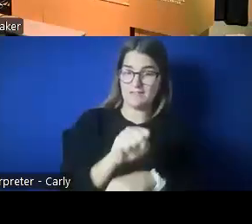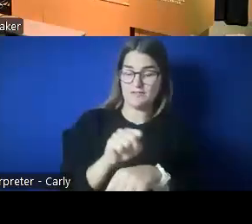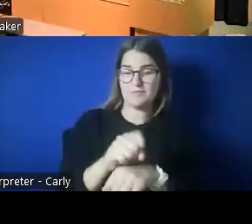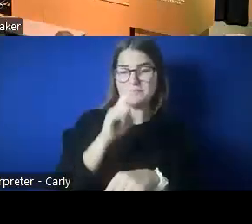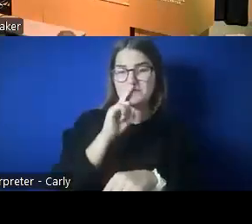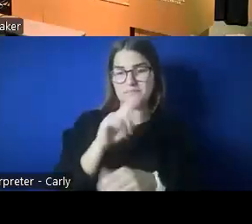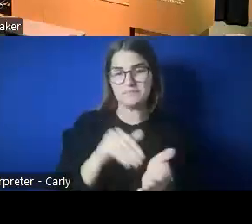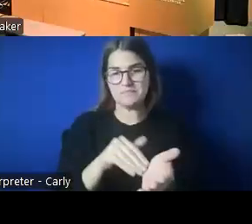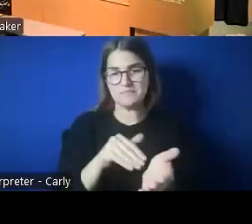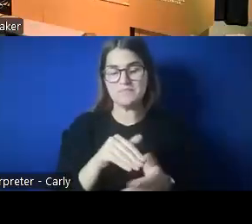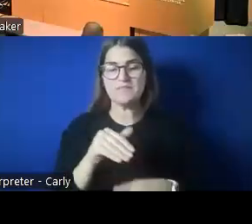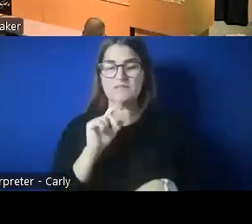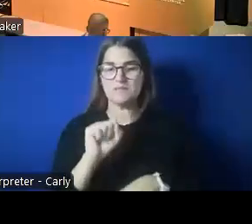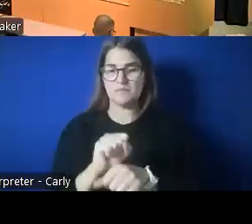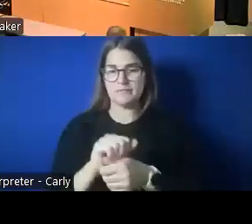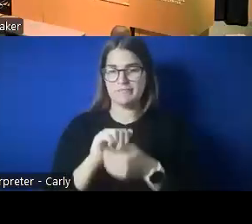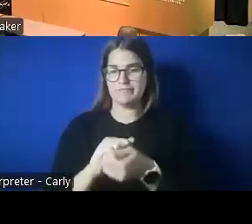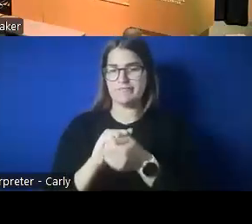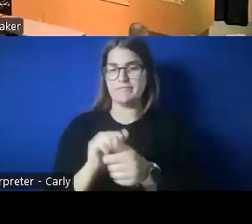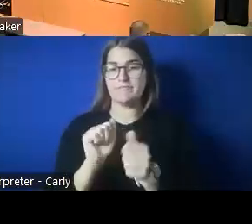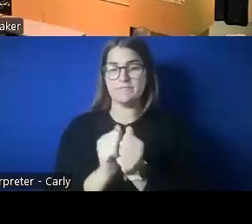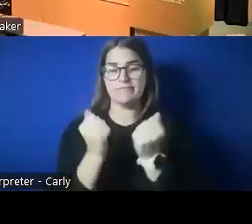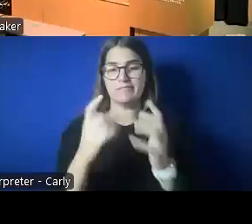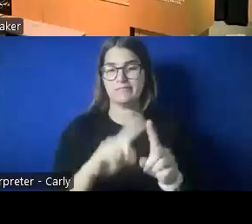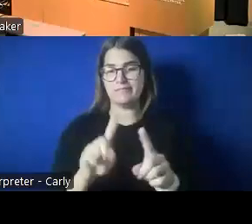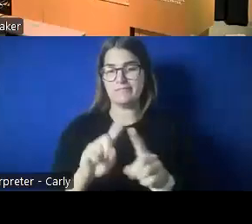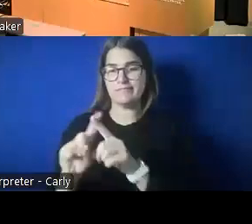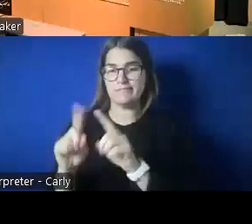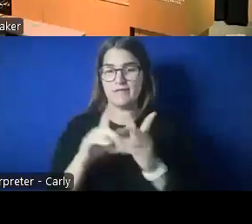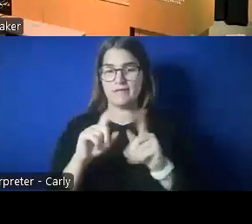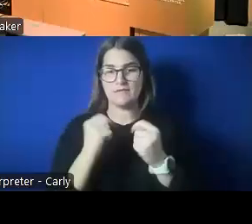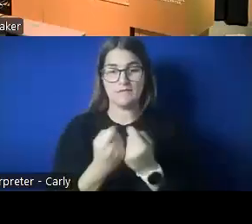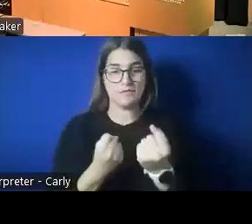on service where she works closely with various Medical Teams to support children hospitalized